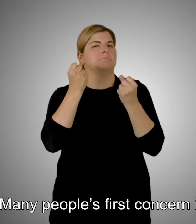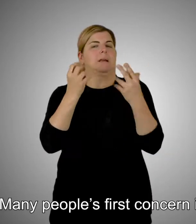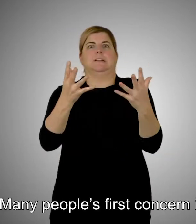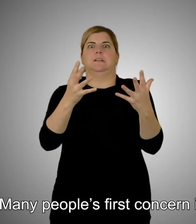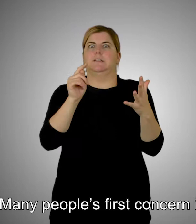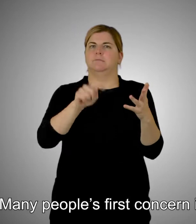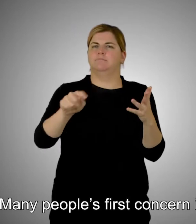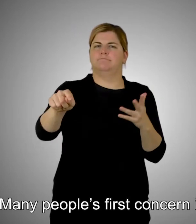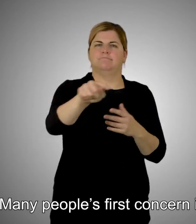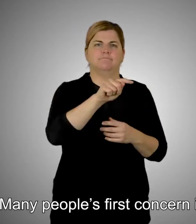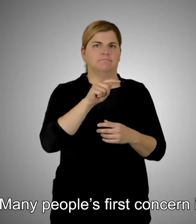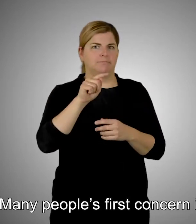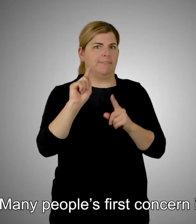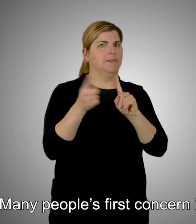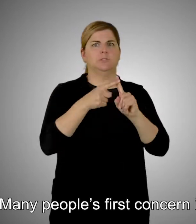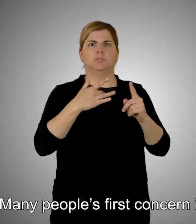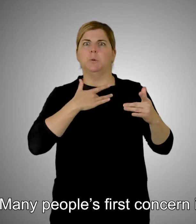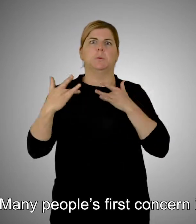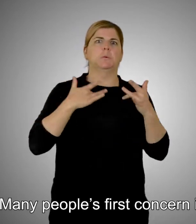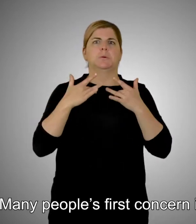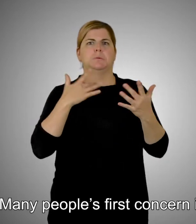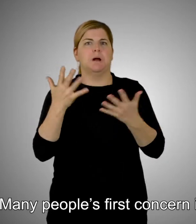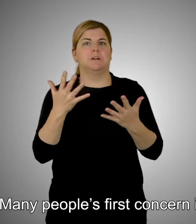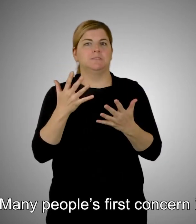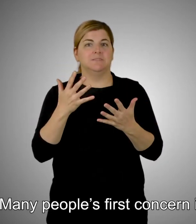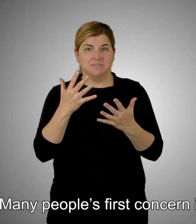Many people’s first concern is when